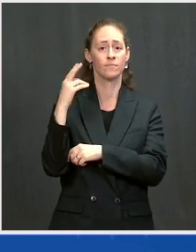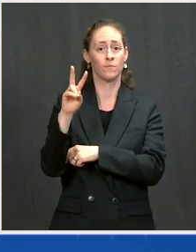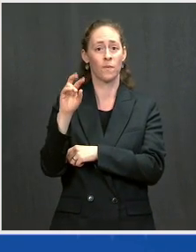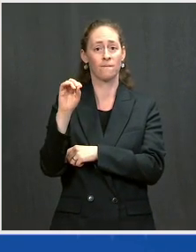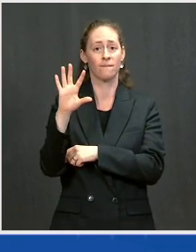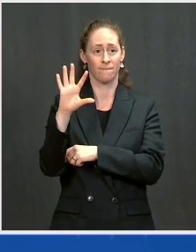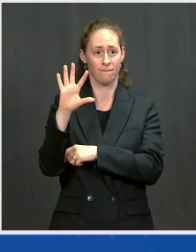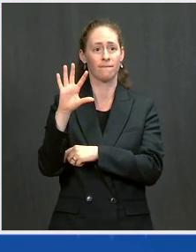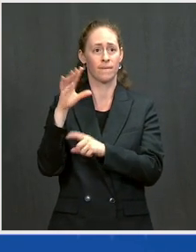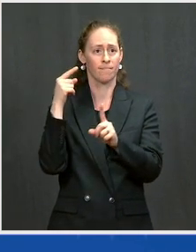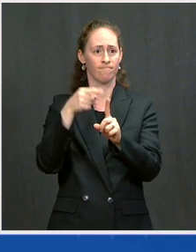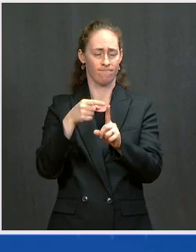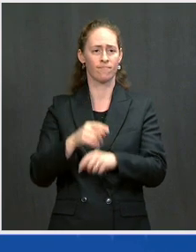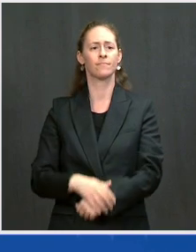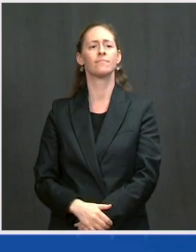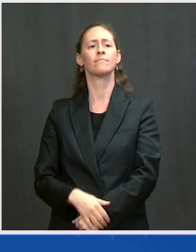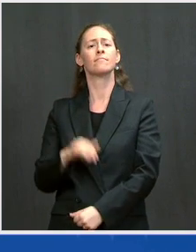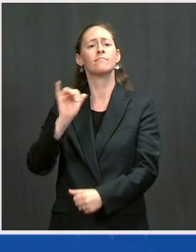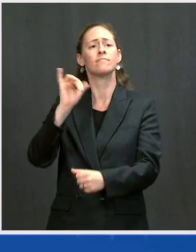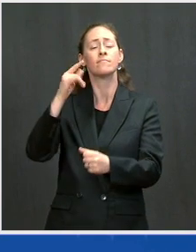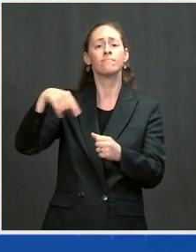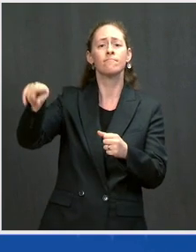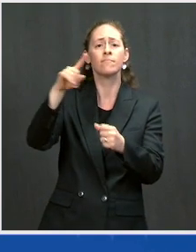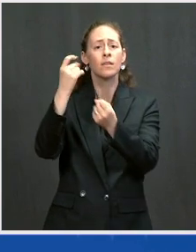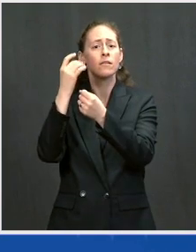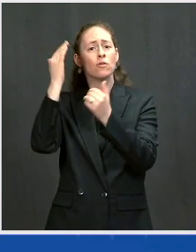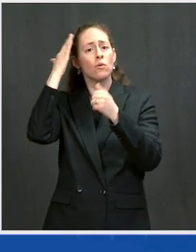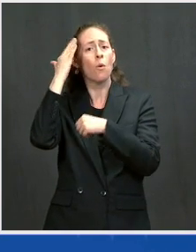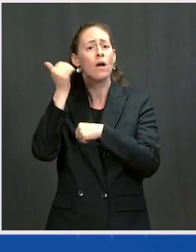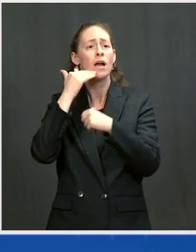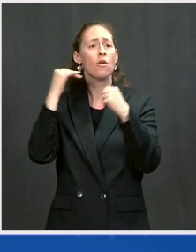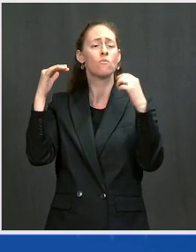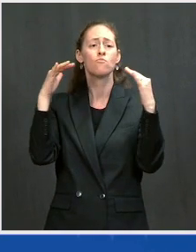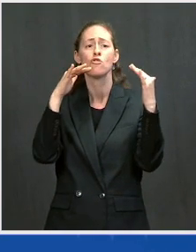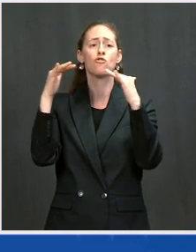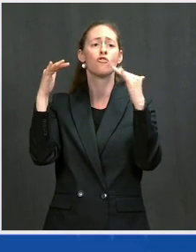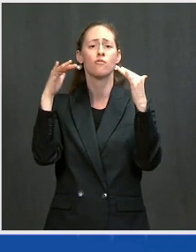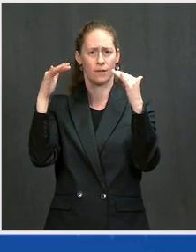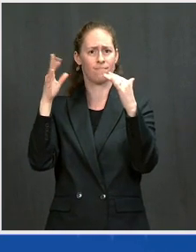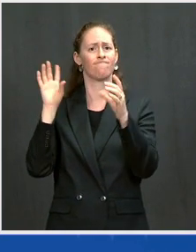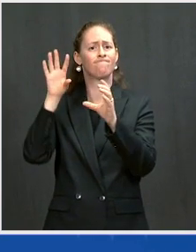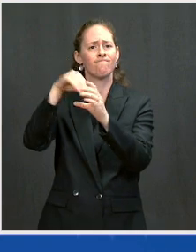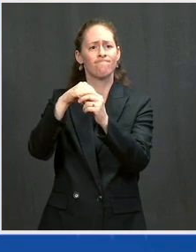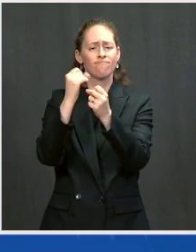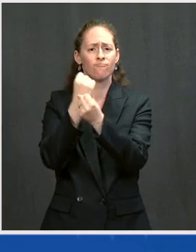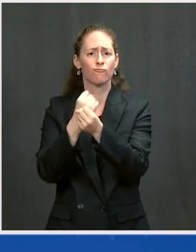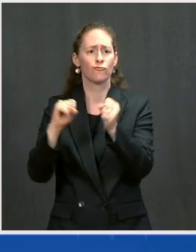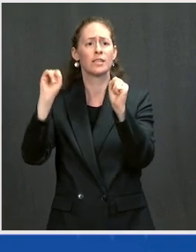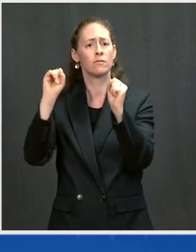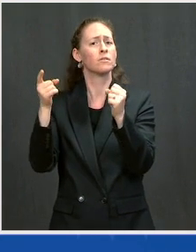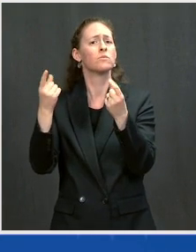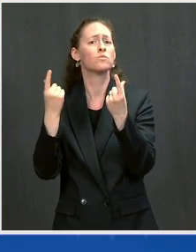And throughout his life, Ralph has continued to serve the Army and Ranger Regiment as an example of leadership,